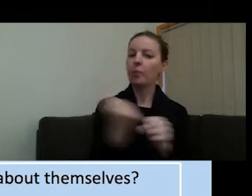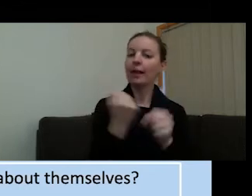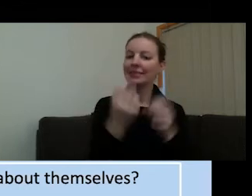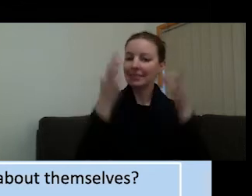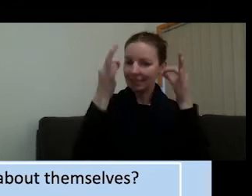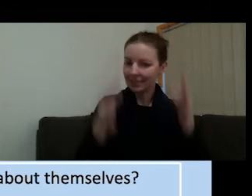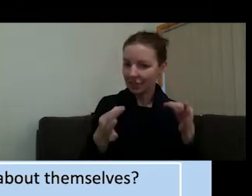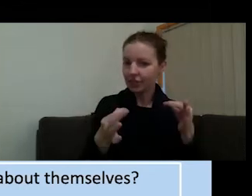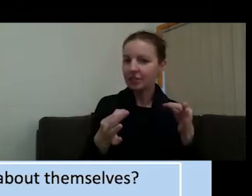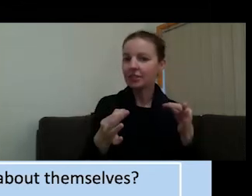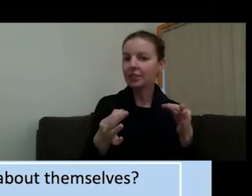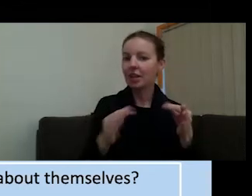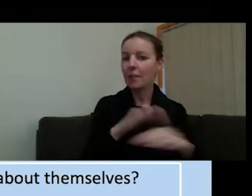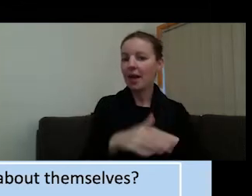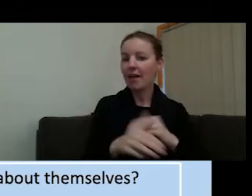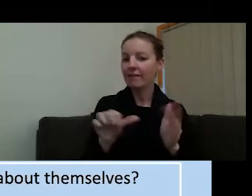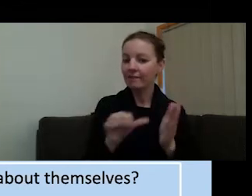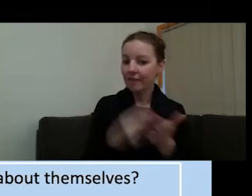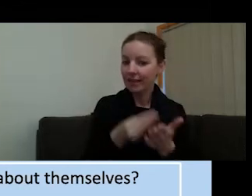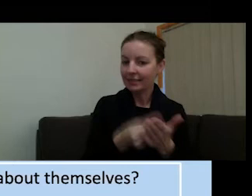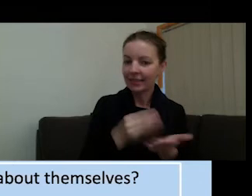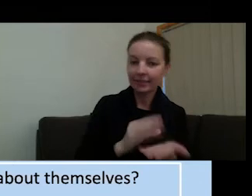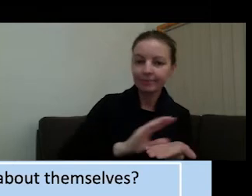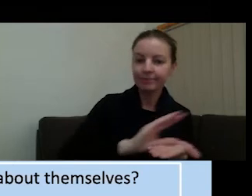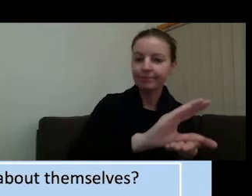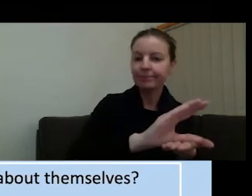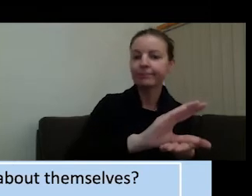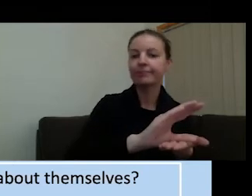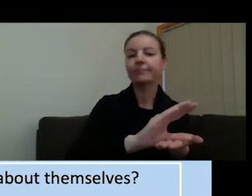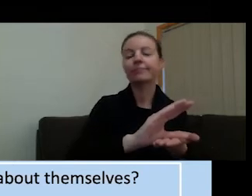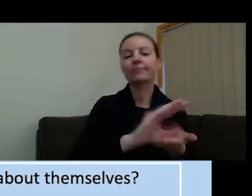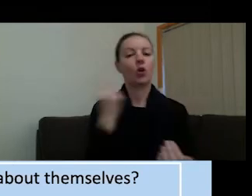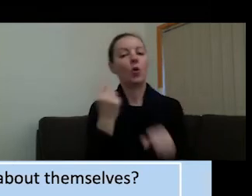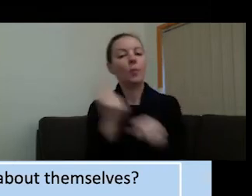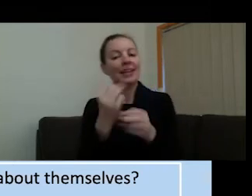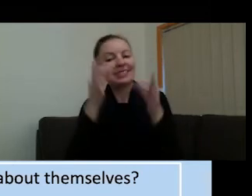Who makes decisions about what gets done with that funding?